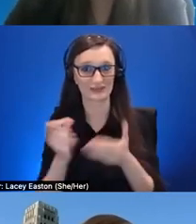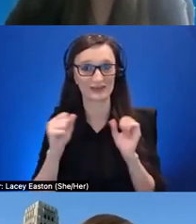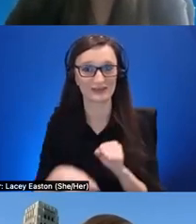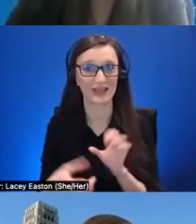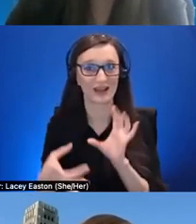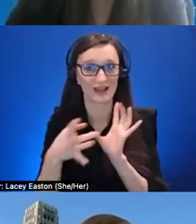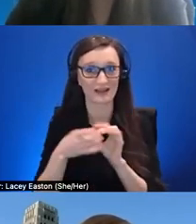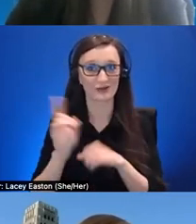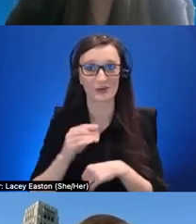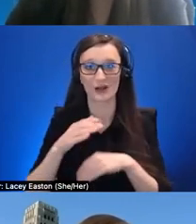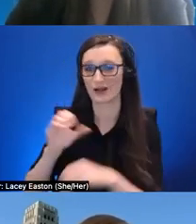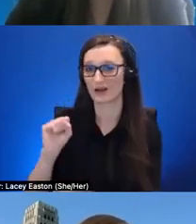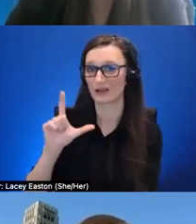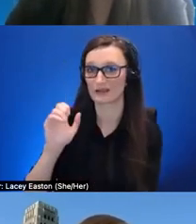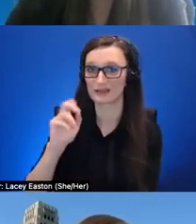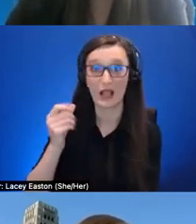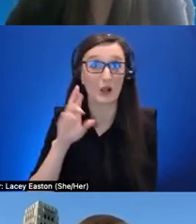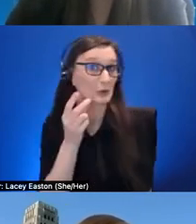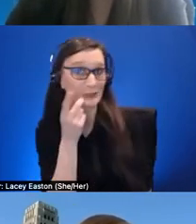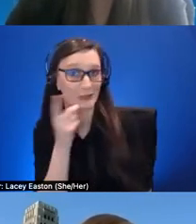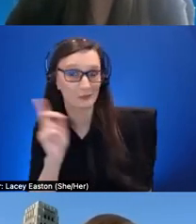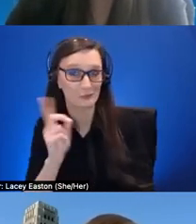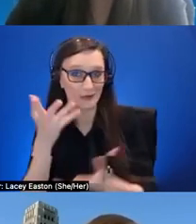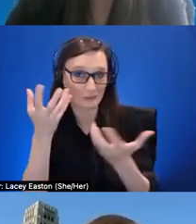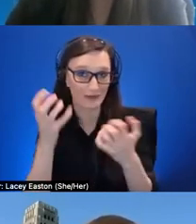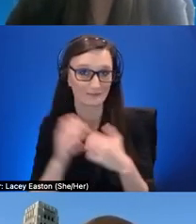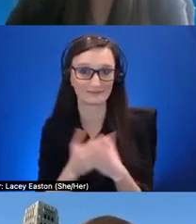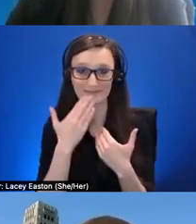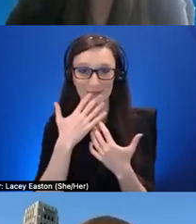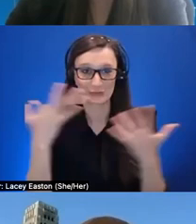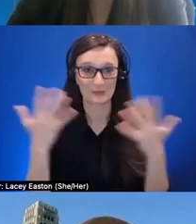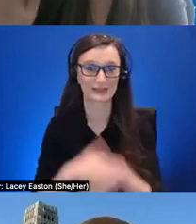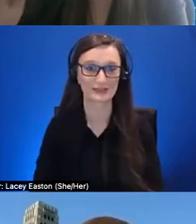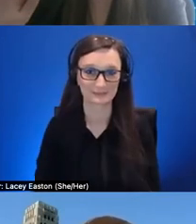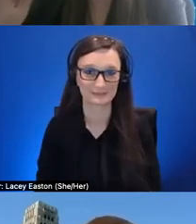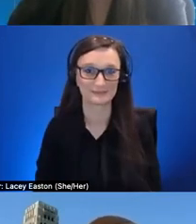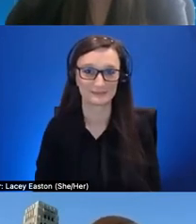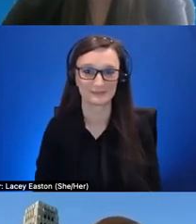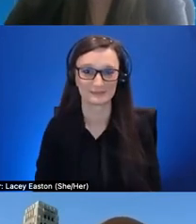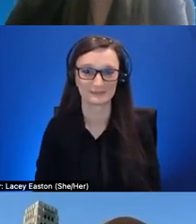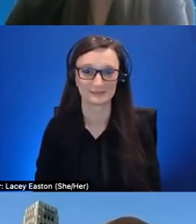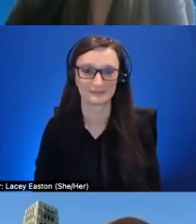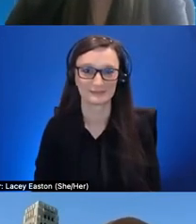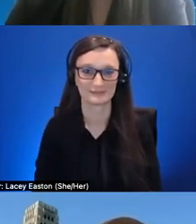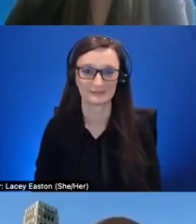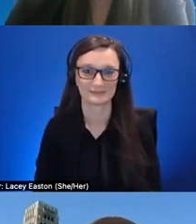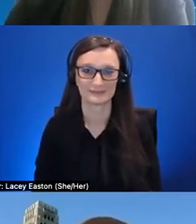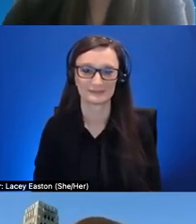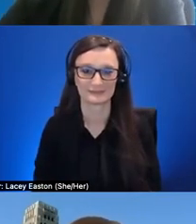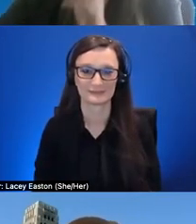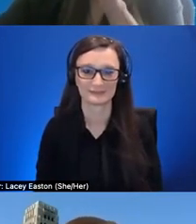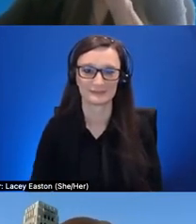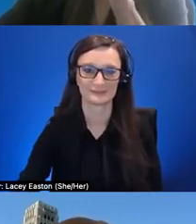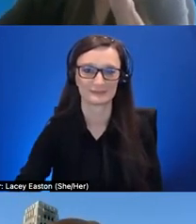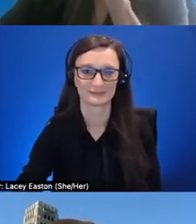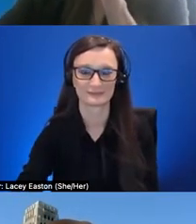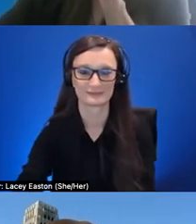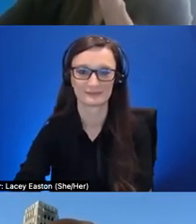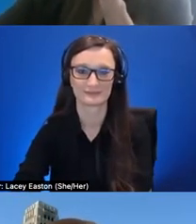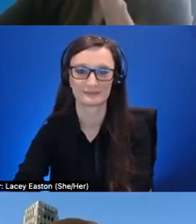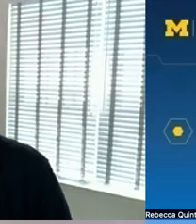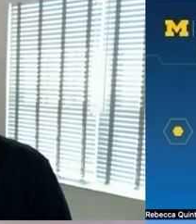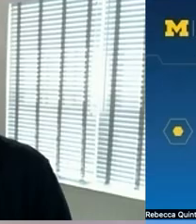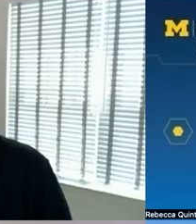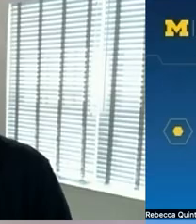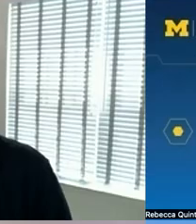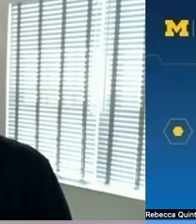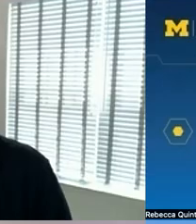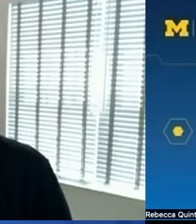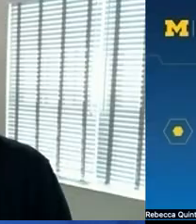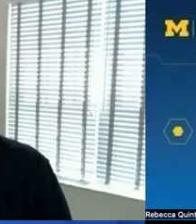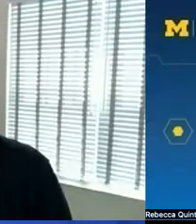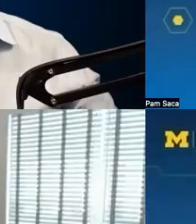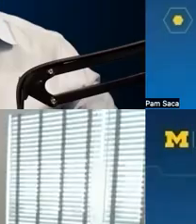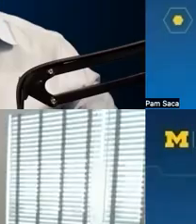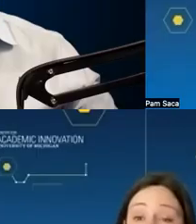linkedin or wherever thank you so much